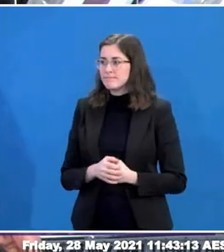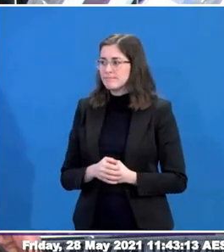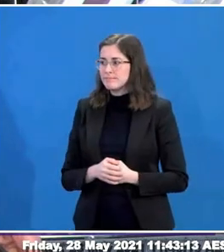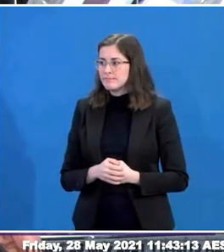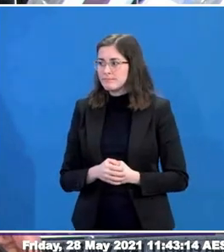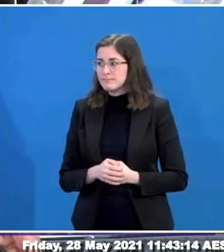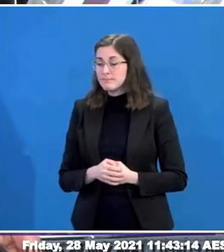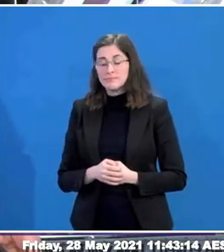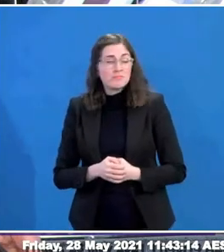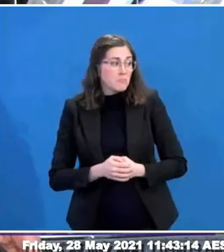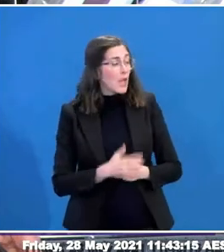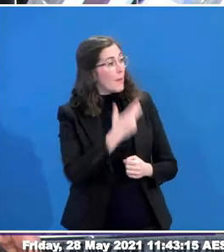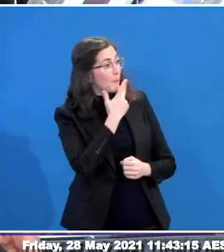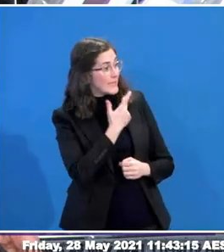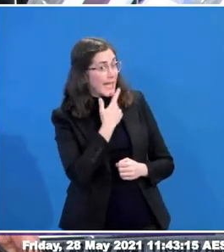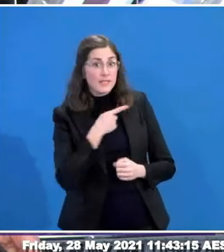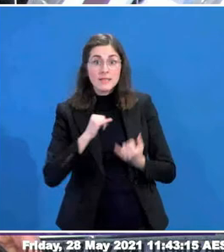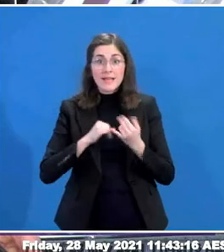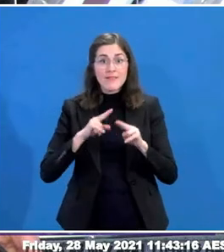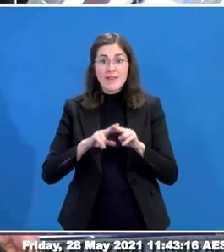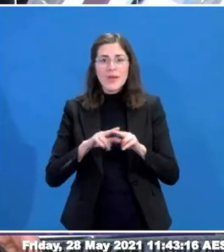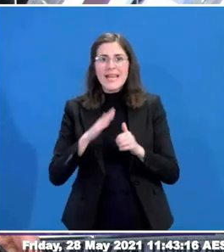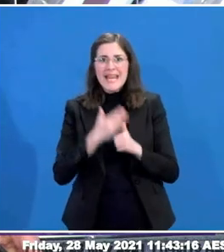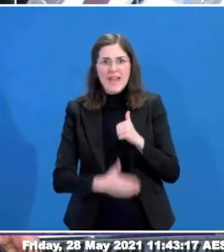unreasonable or querulent, or a work health and safety risk, or a